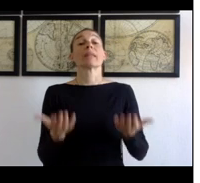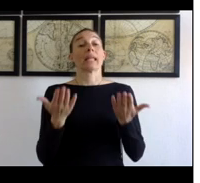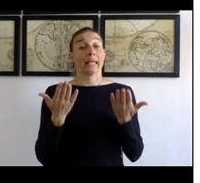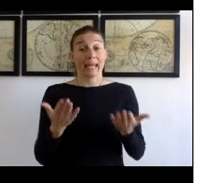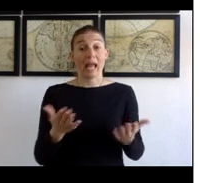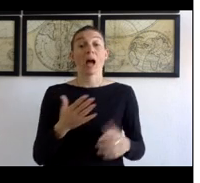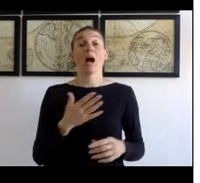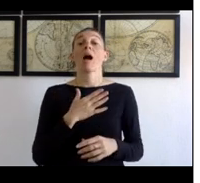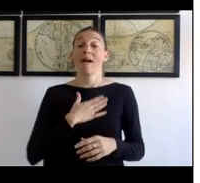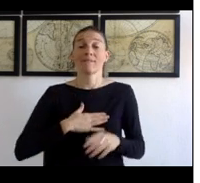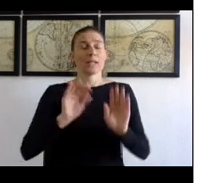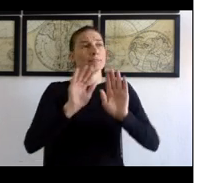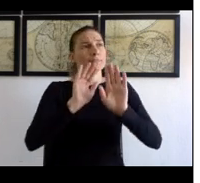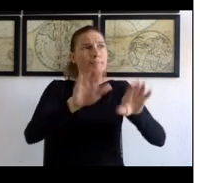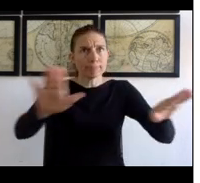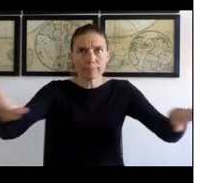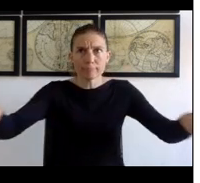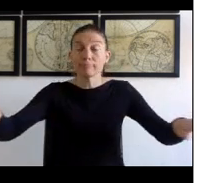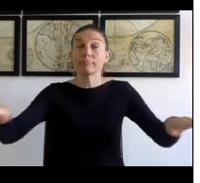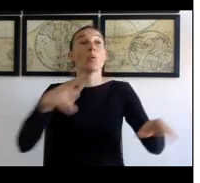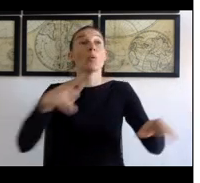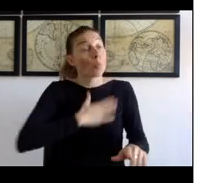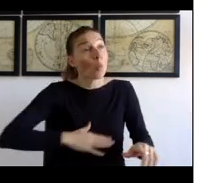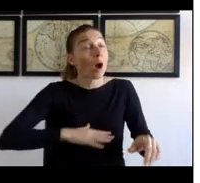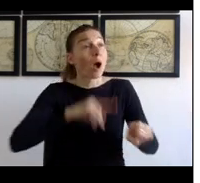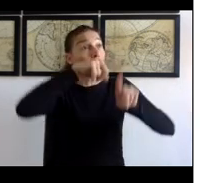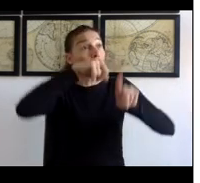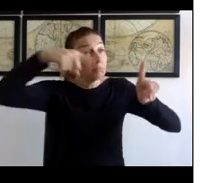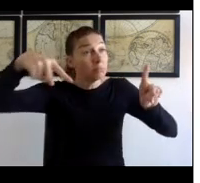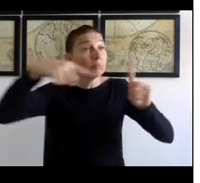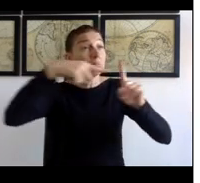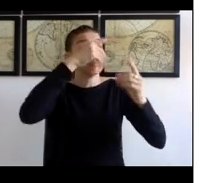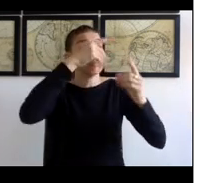of high quality and inclusive, timely and reliable data